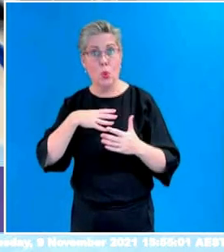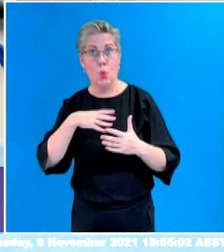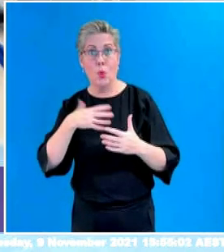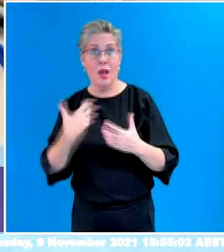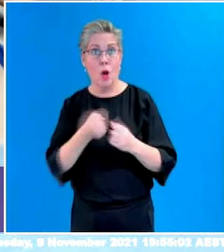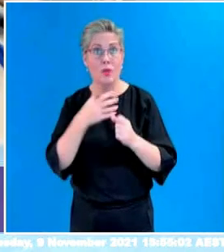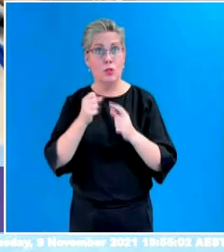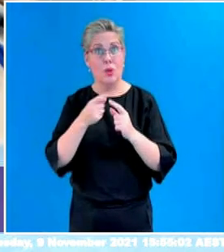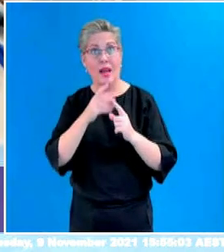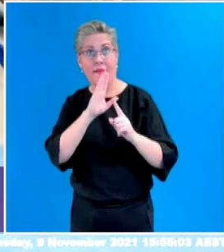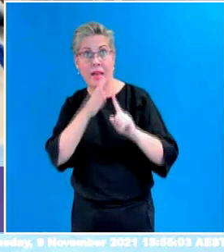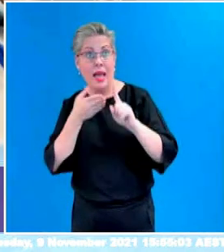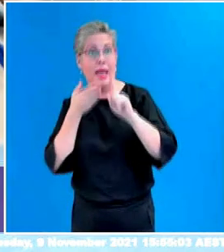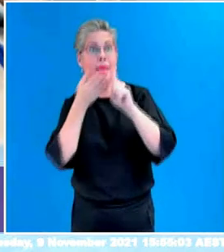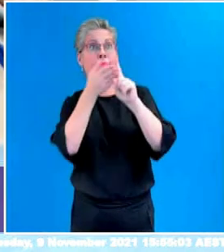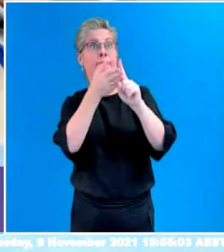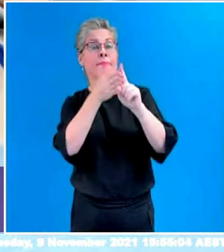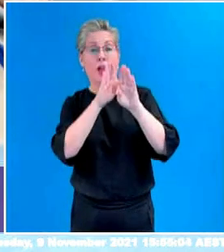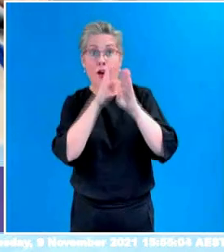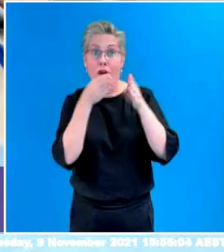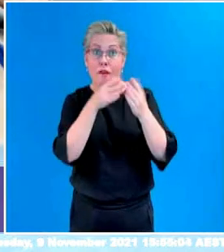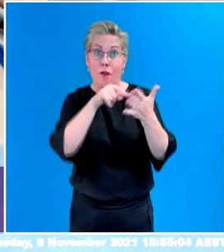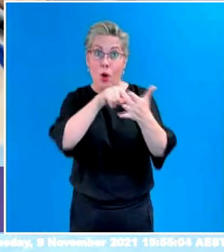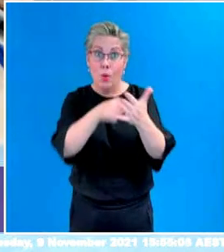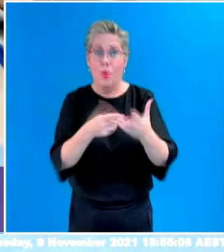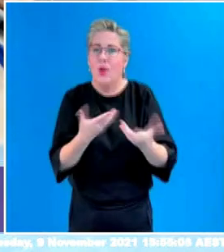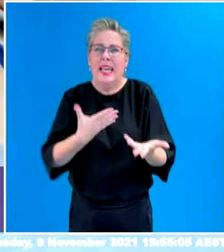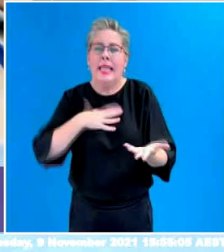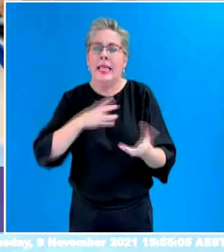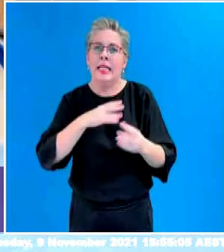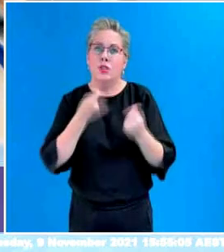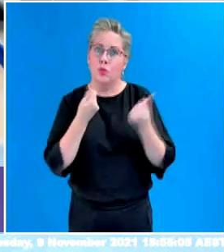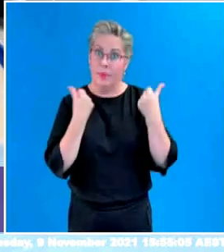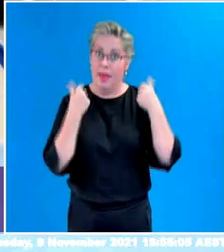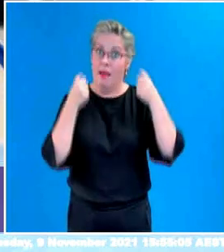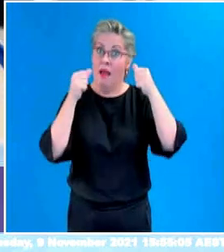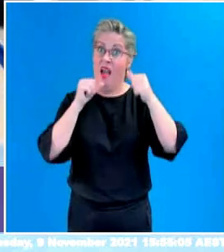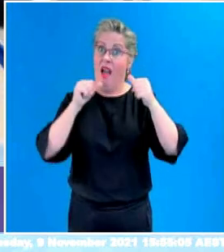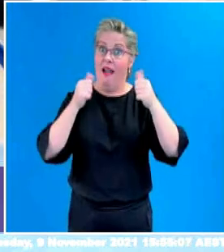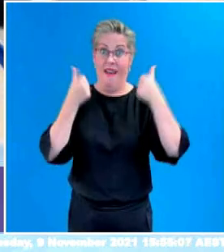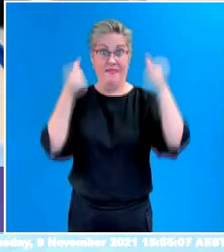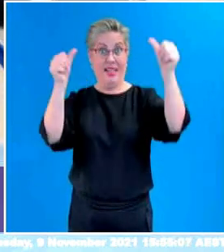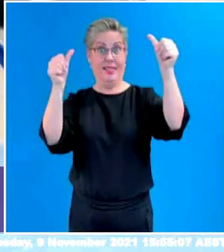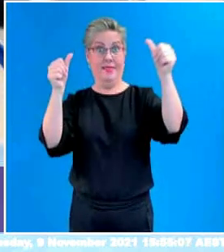is going to be effective, and I think that what we did when we nominated those